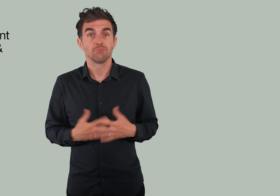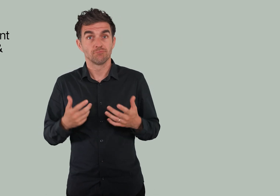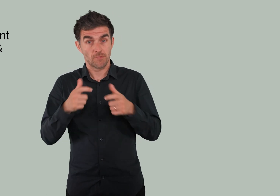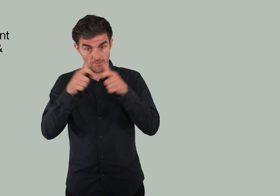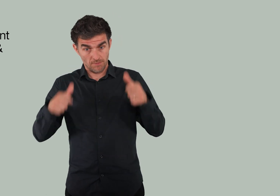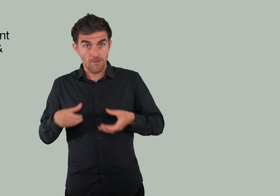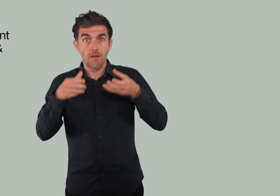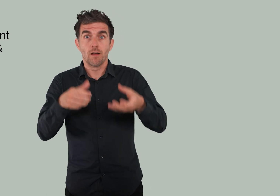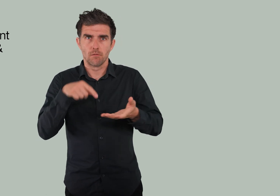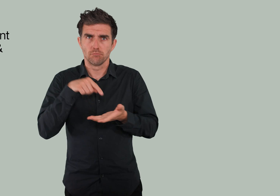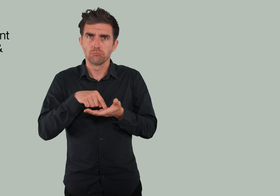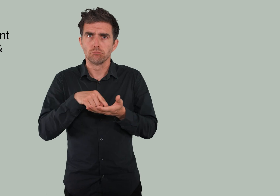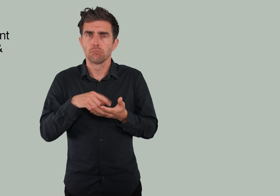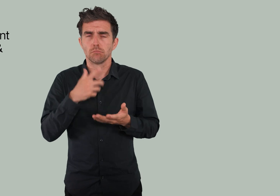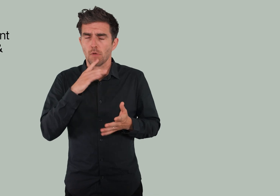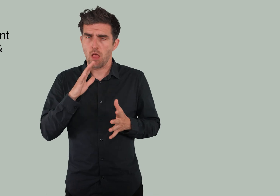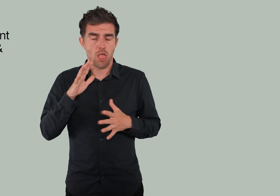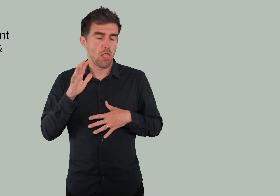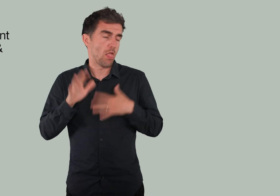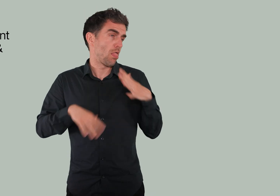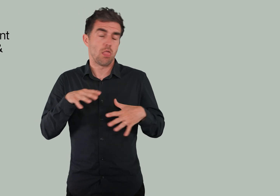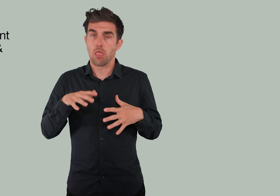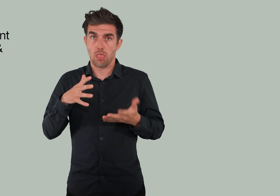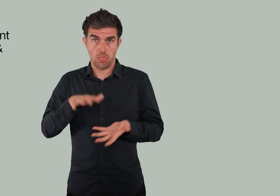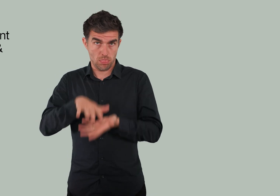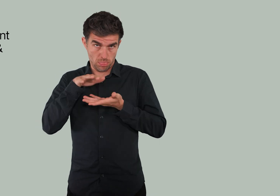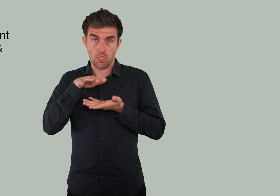Whilst the paper form has been described as “intimidating”